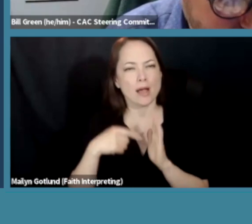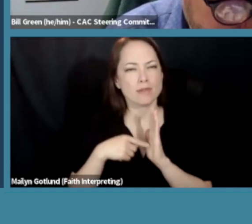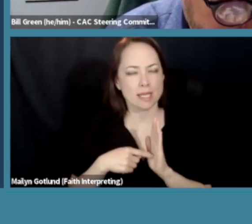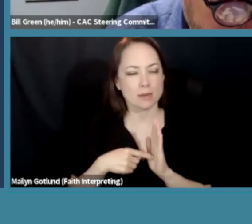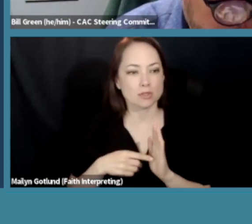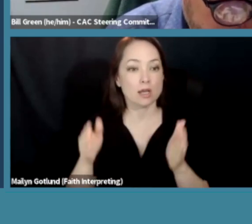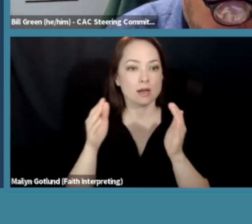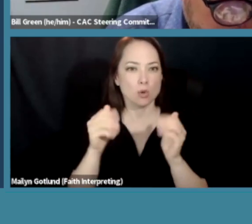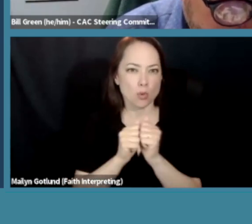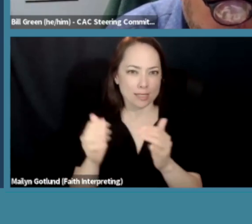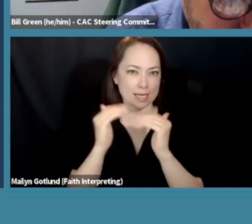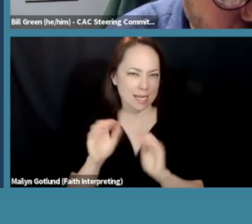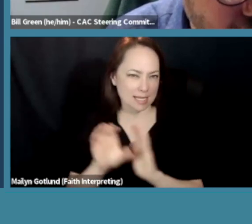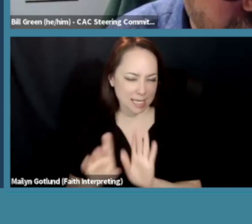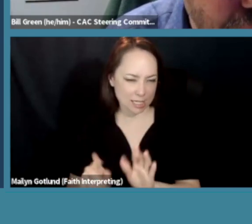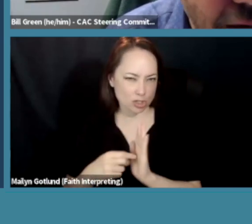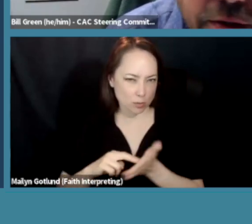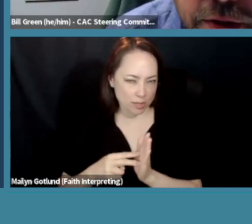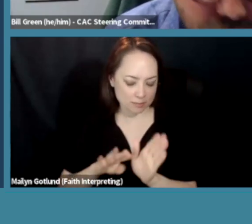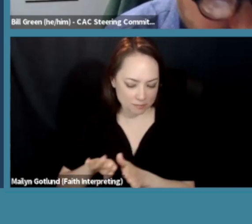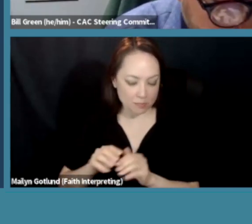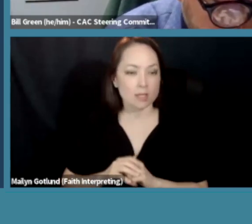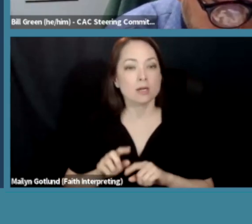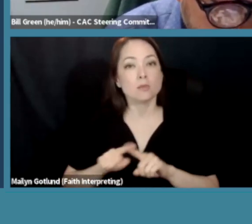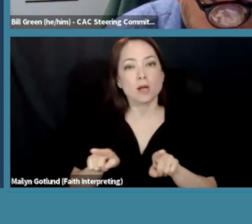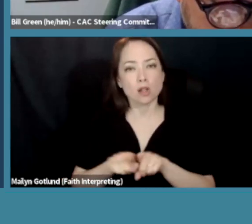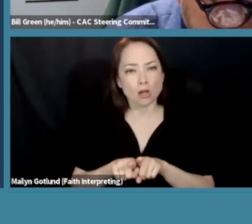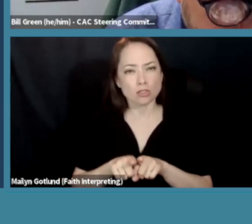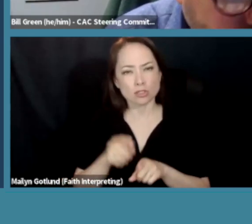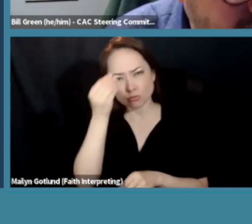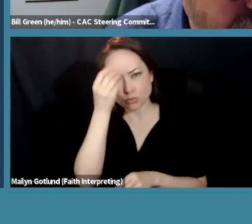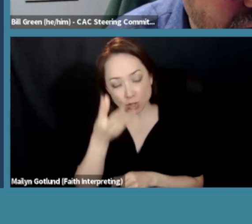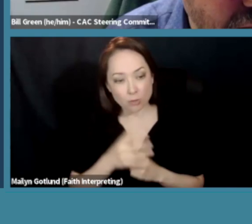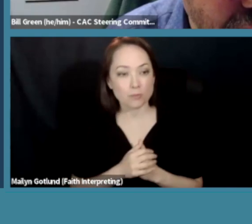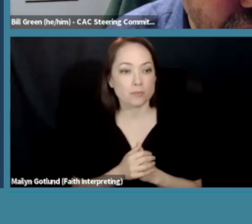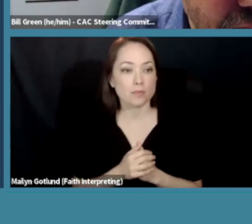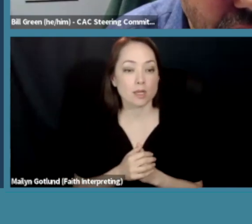So I'll show what that means in a second. But I also just want to mention here that Person-First Language,